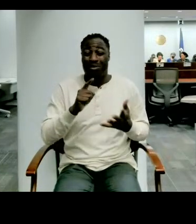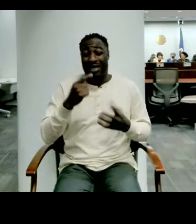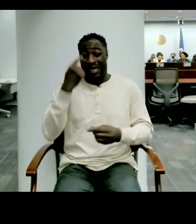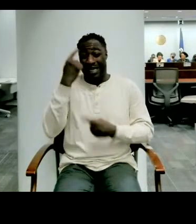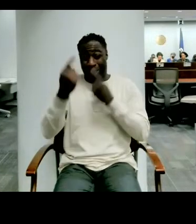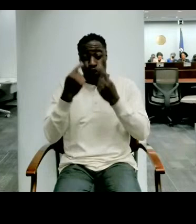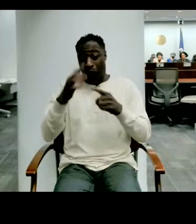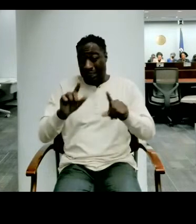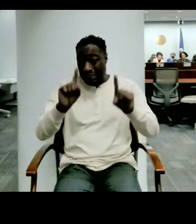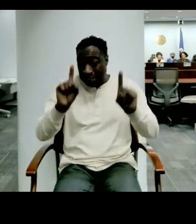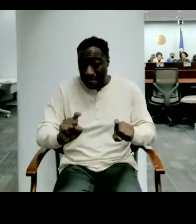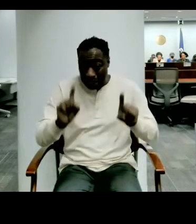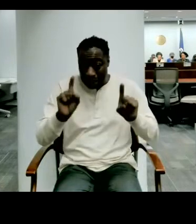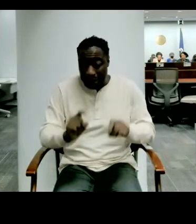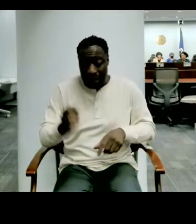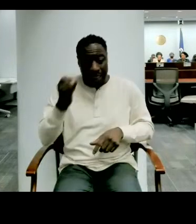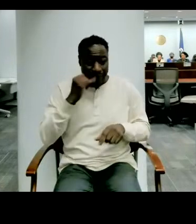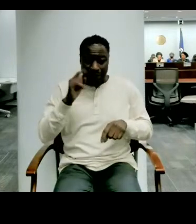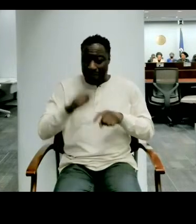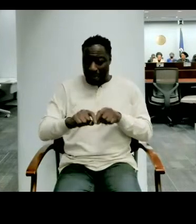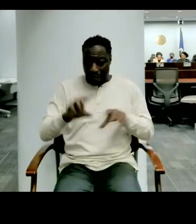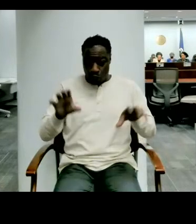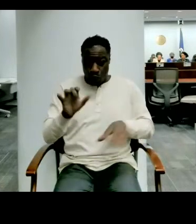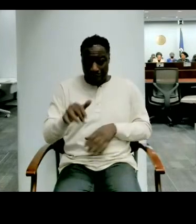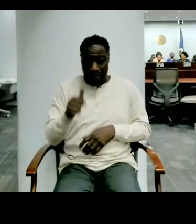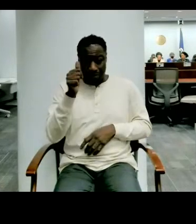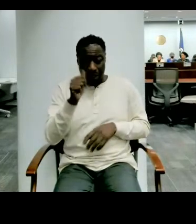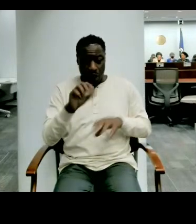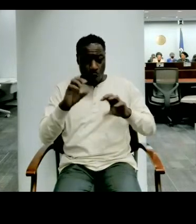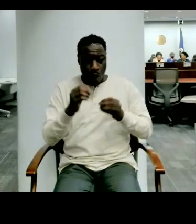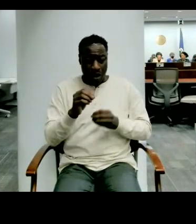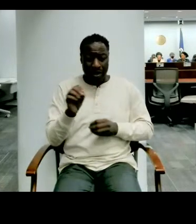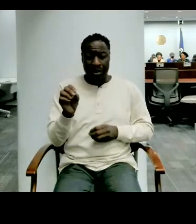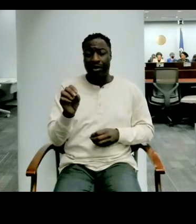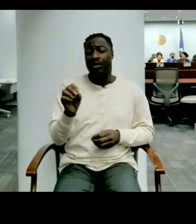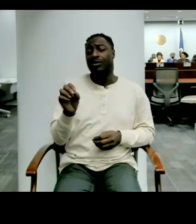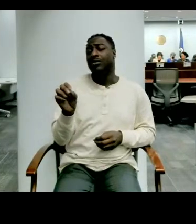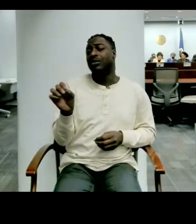do that, we can organizations like ours are working to uncover discrimination